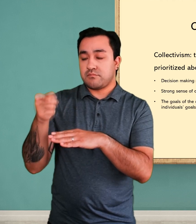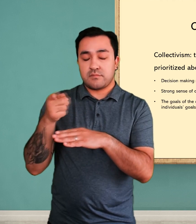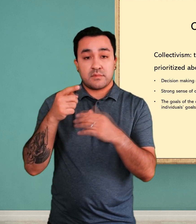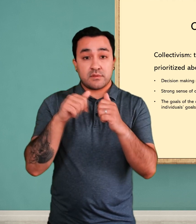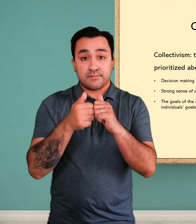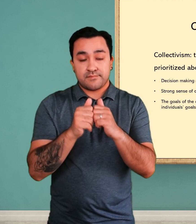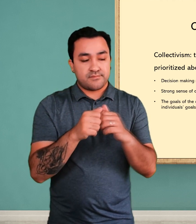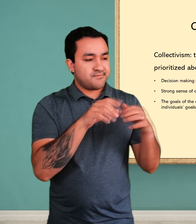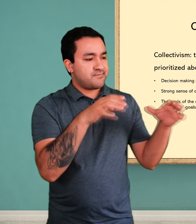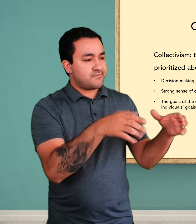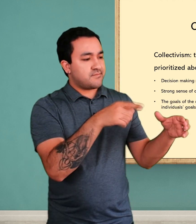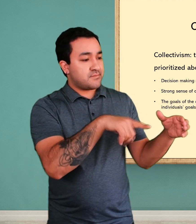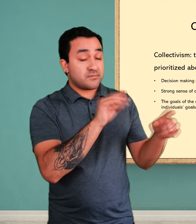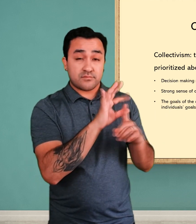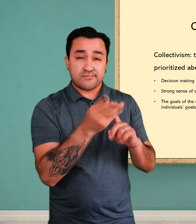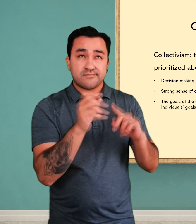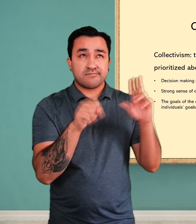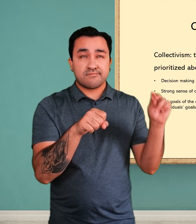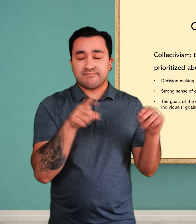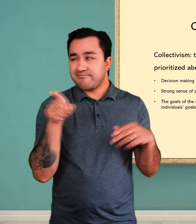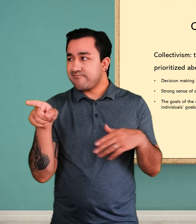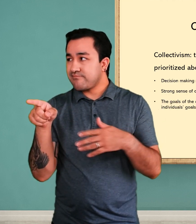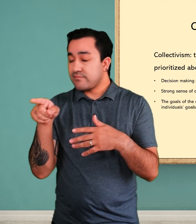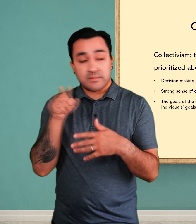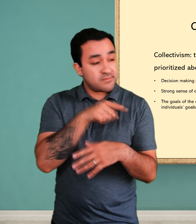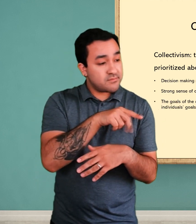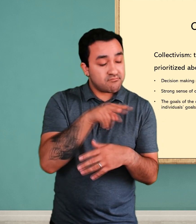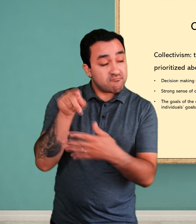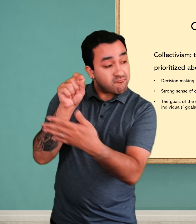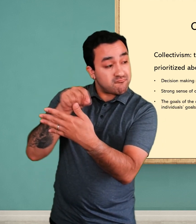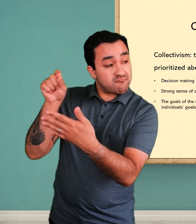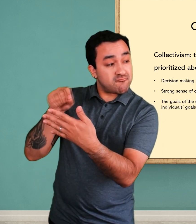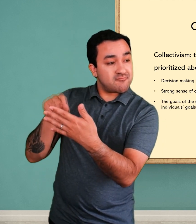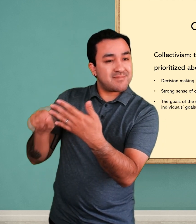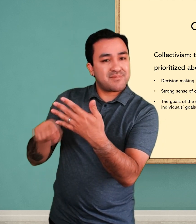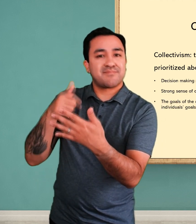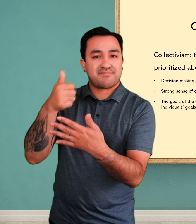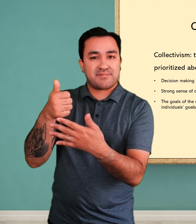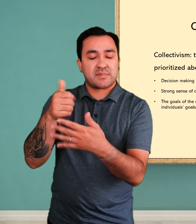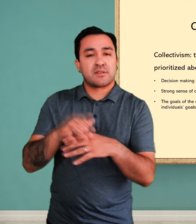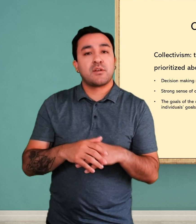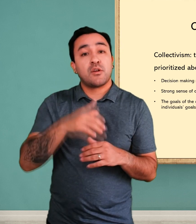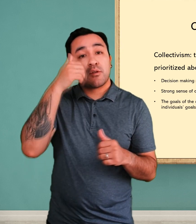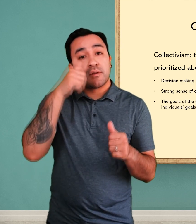culture. Remember there are several ways to define culture, the five hallmarks is just one way.